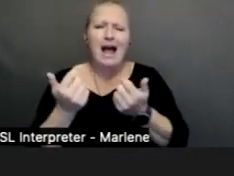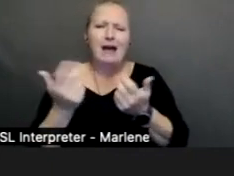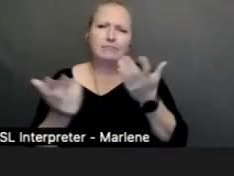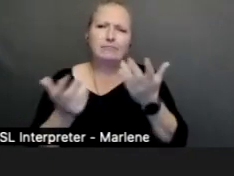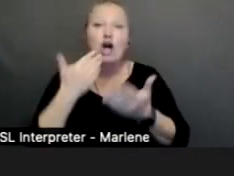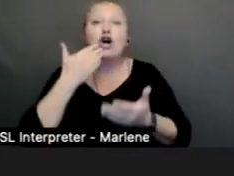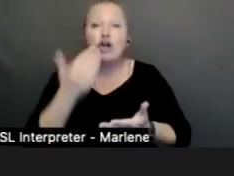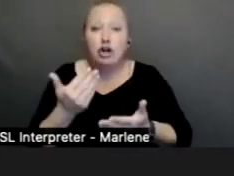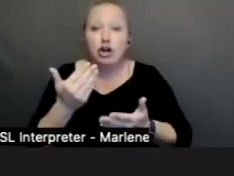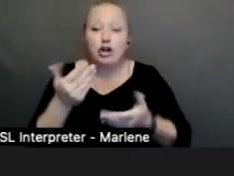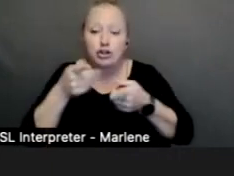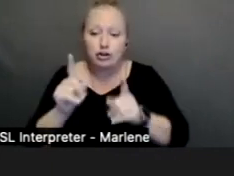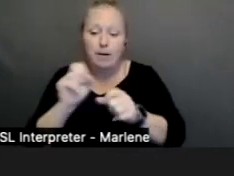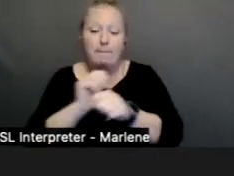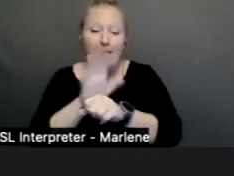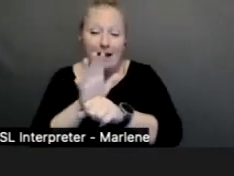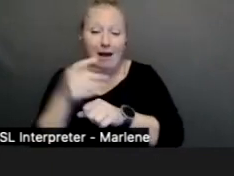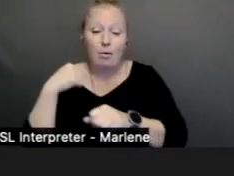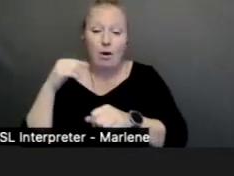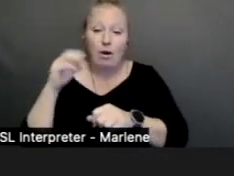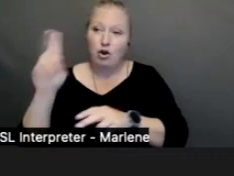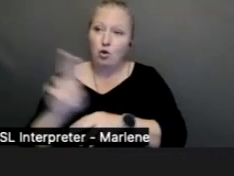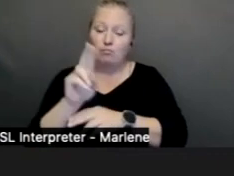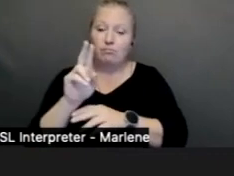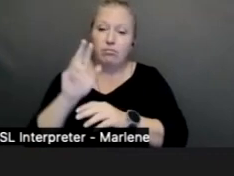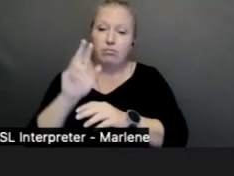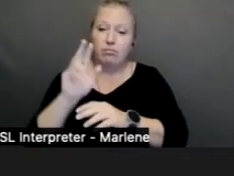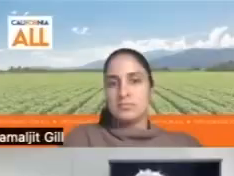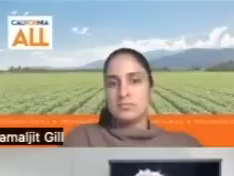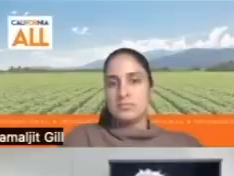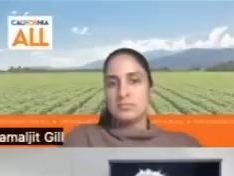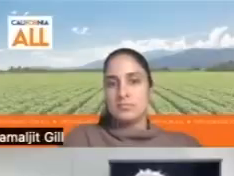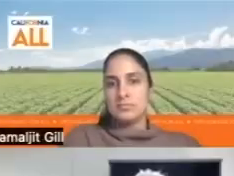that during the pandemic, we put universal meals in for California kids, and it's a good thing that